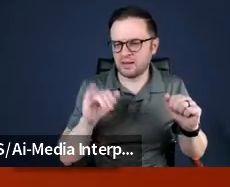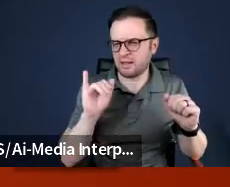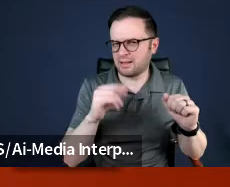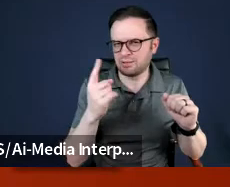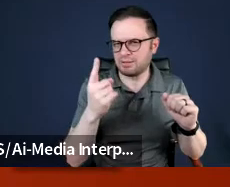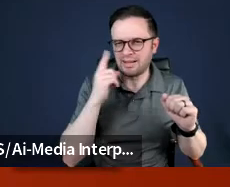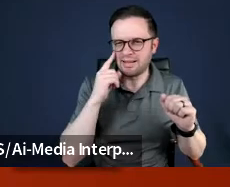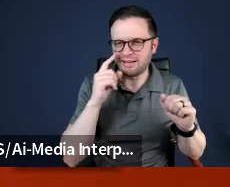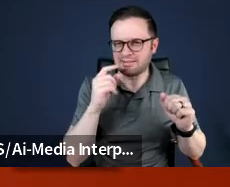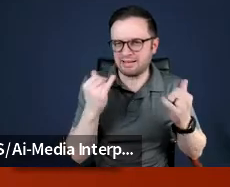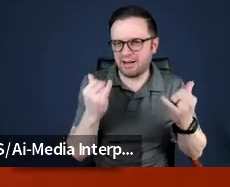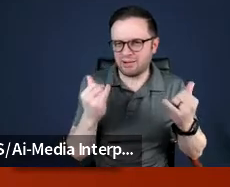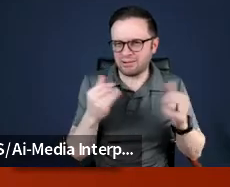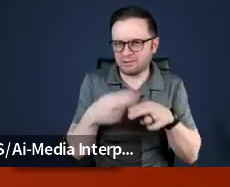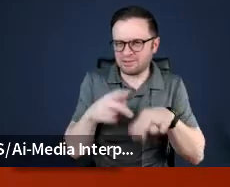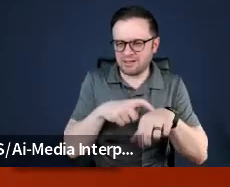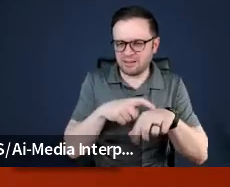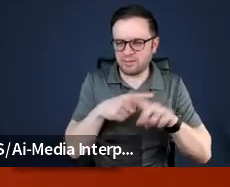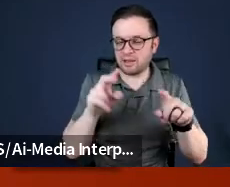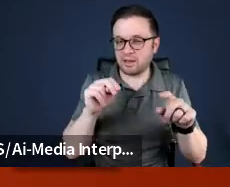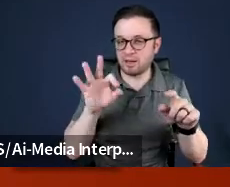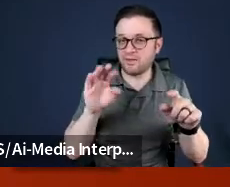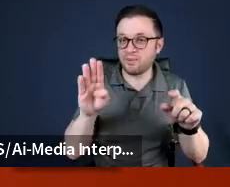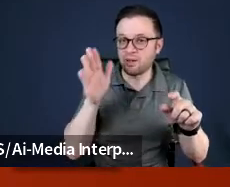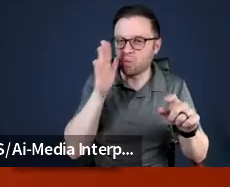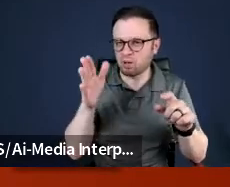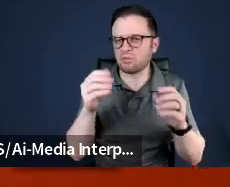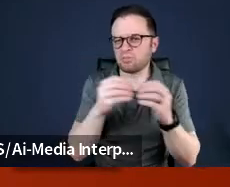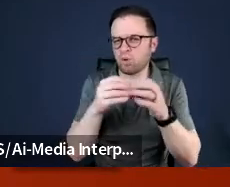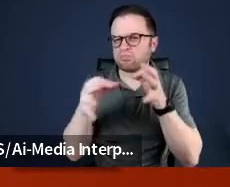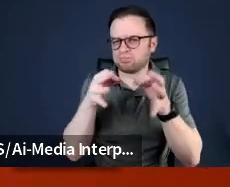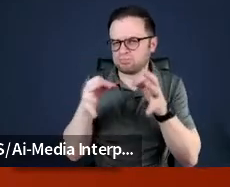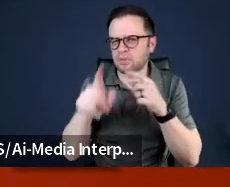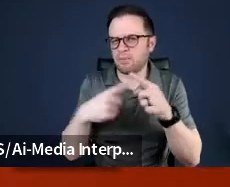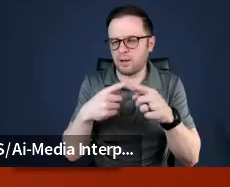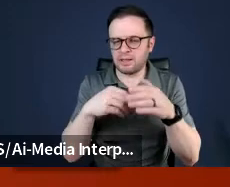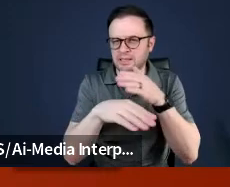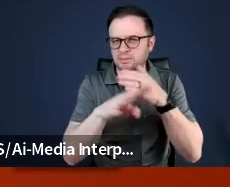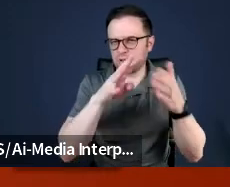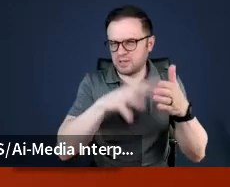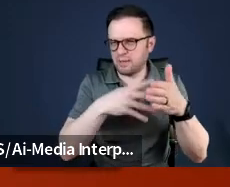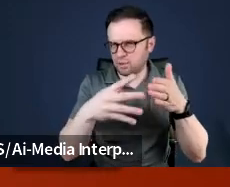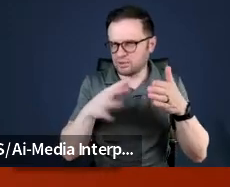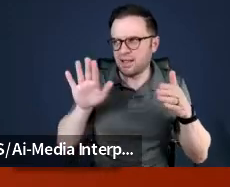and what else? That is the only thing I can think of, in such a short space of time.